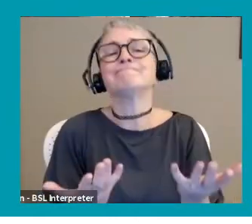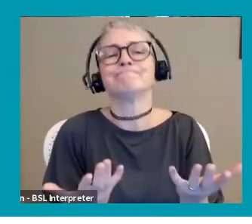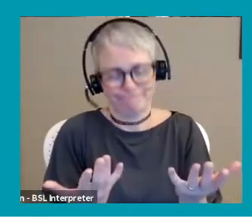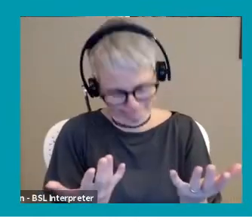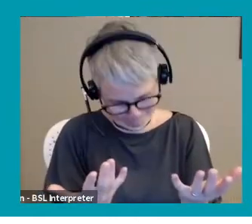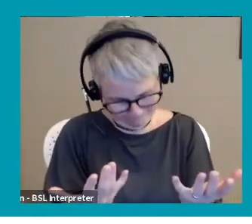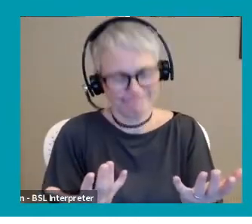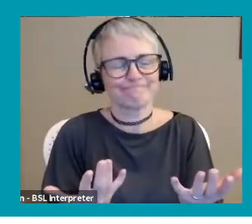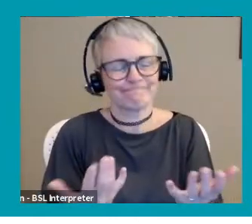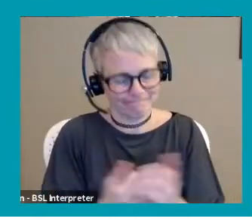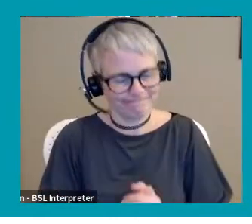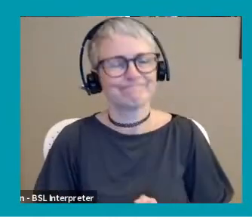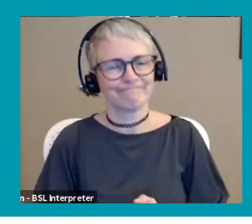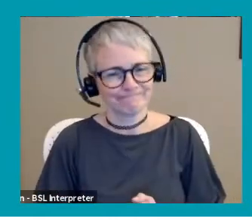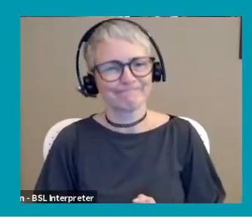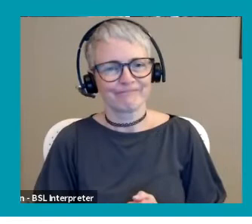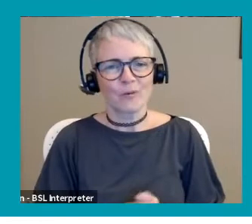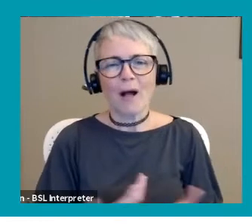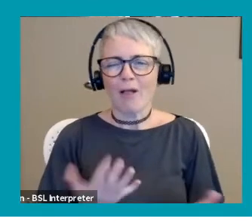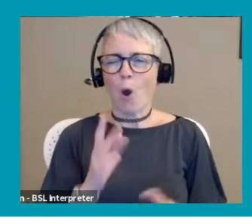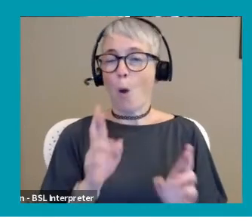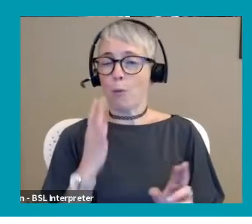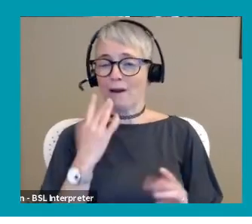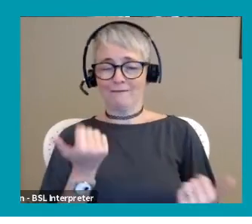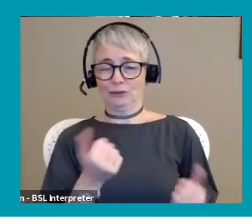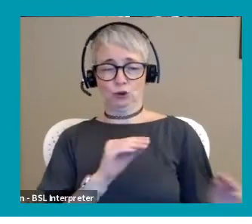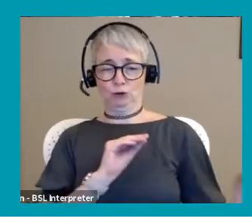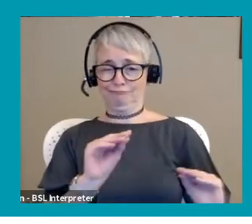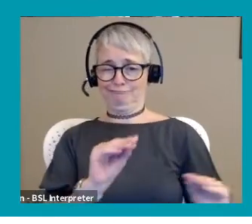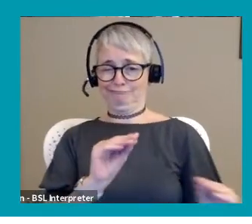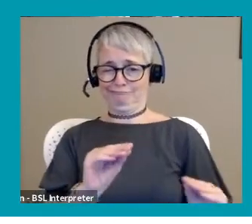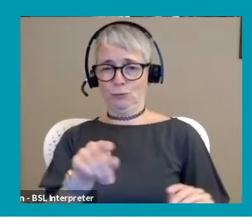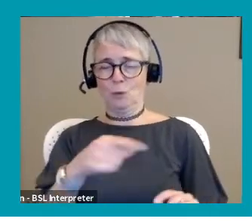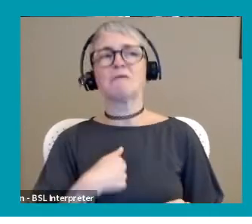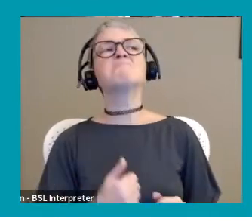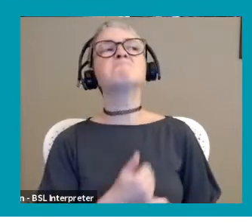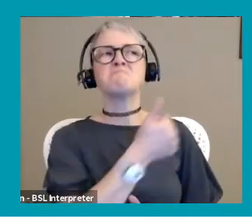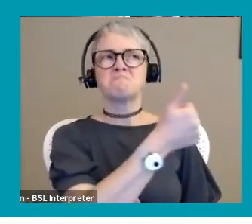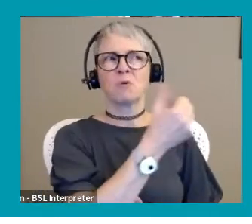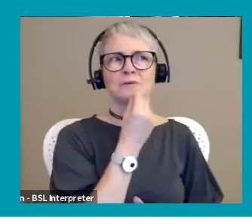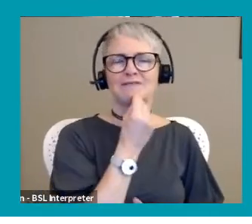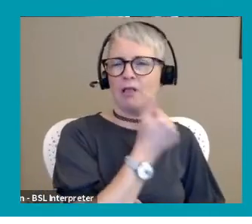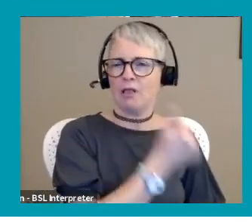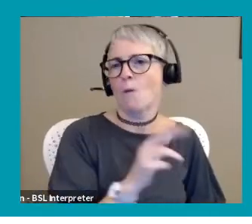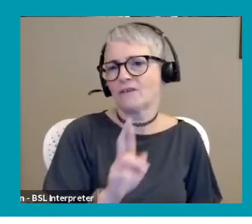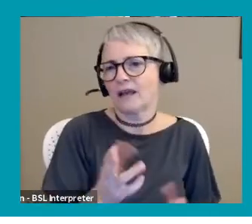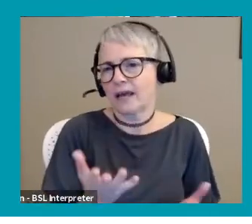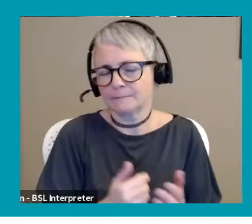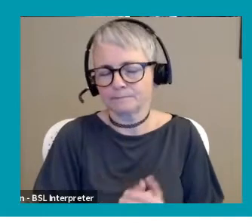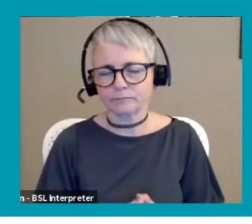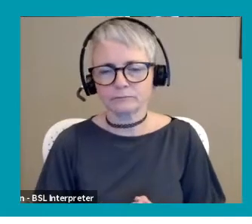So hopefully you will feel a bit more confident about some of that at the end of the webinar and we're around to help after if you are still struggling.